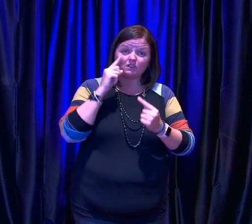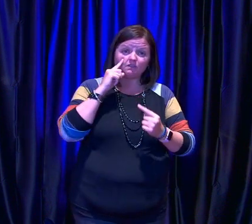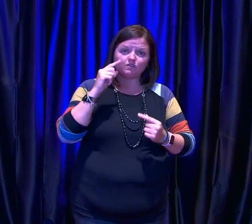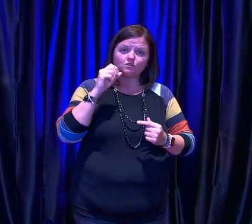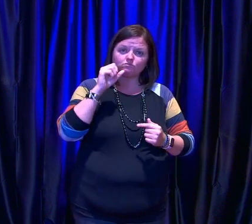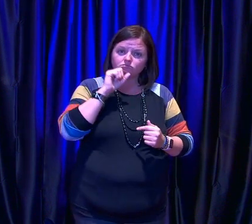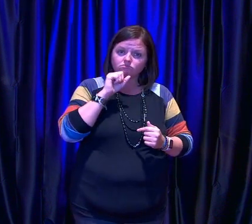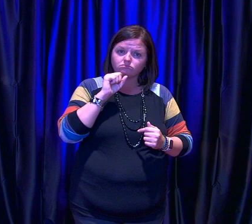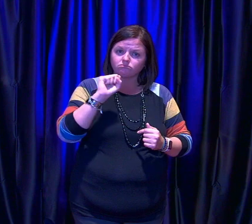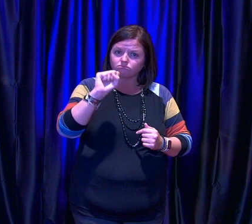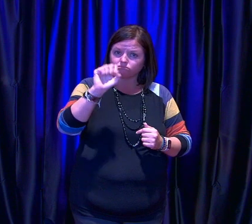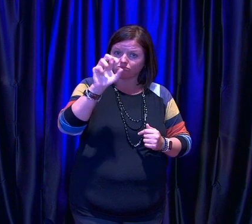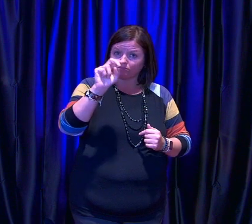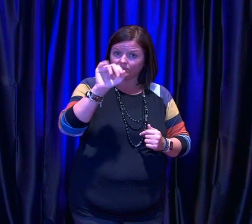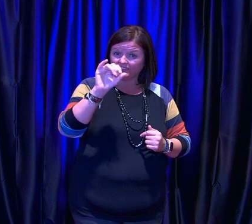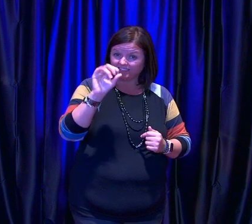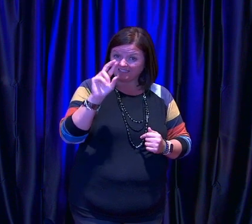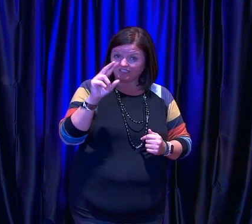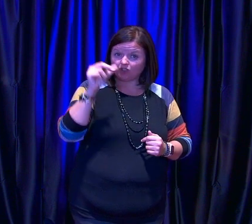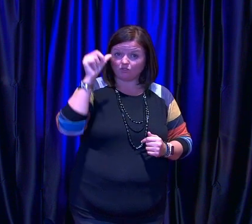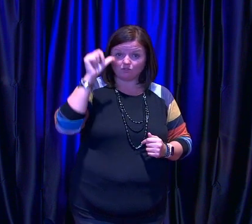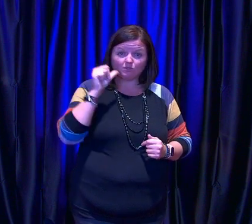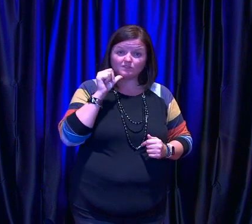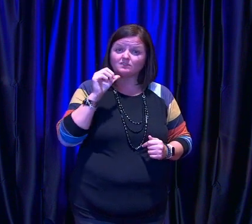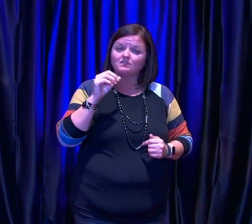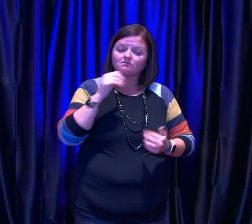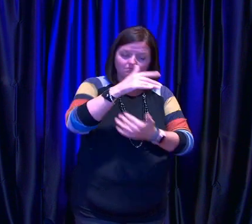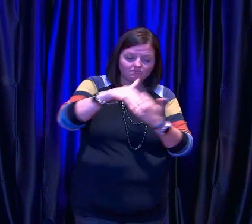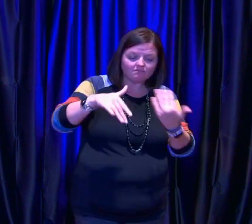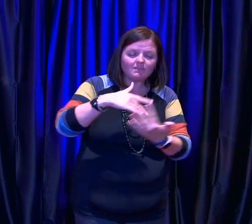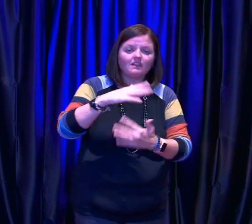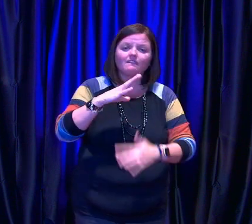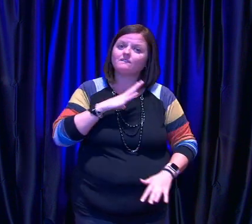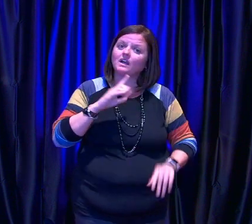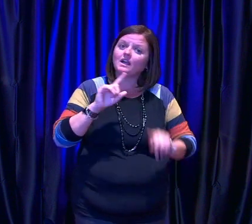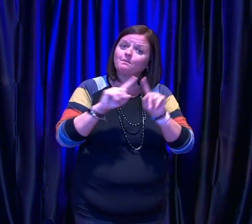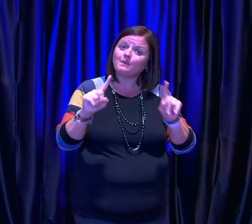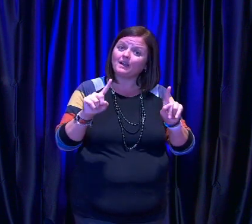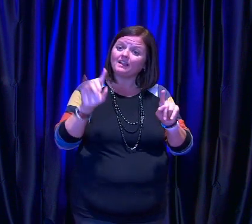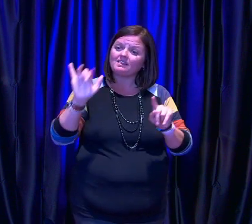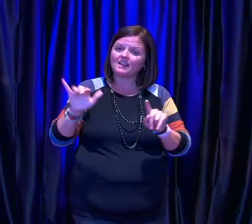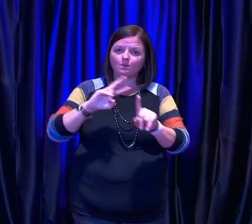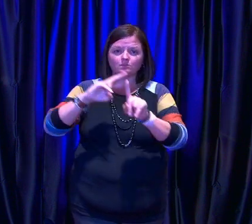they had fellow fellowship that's fine but it was coming from